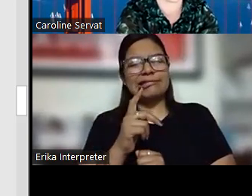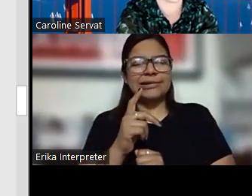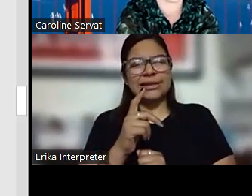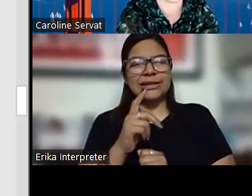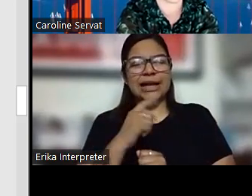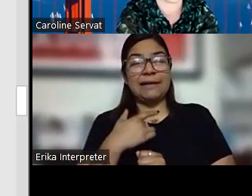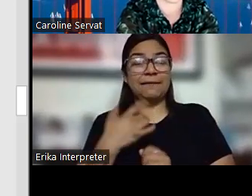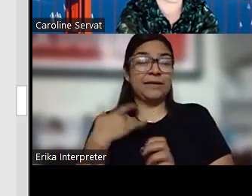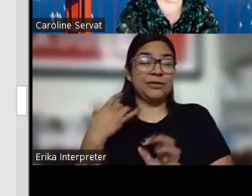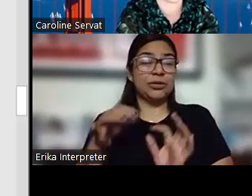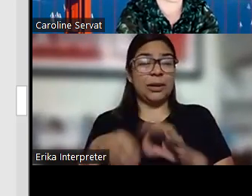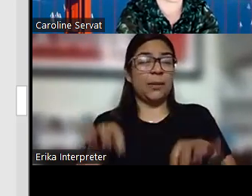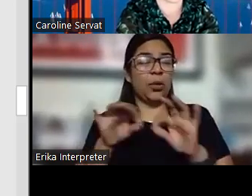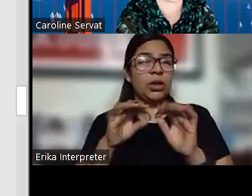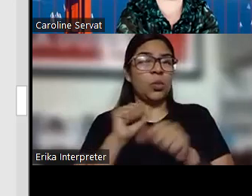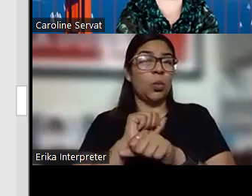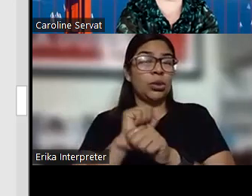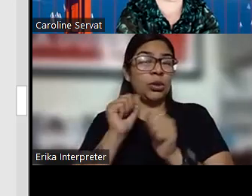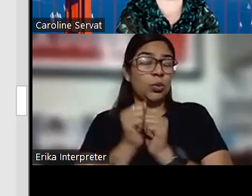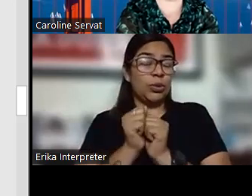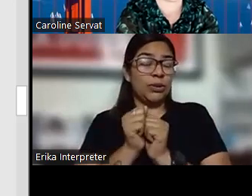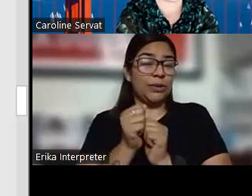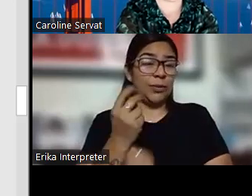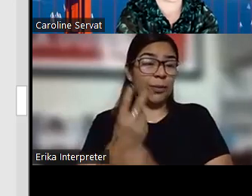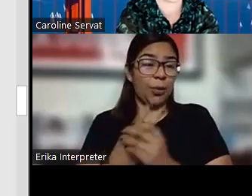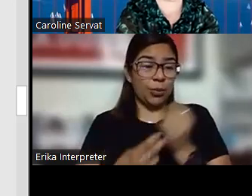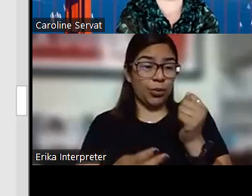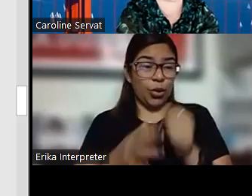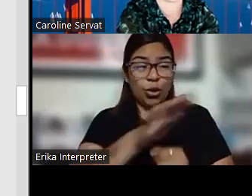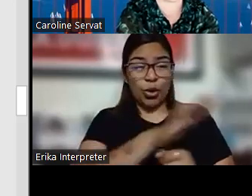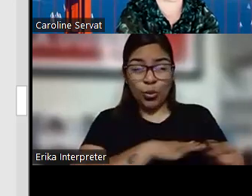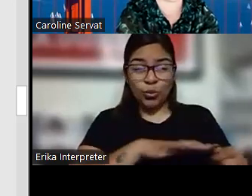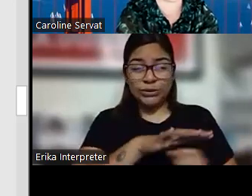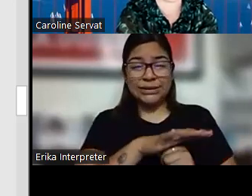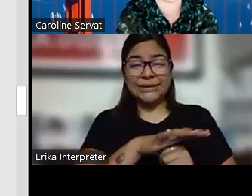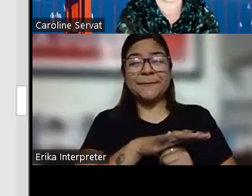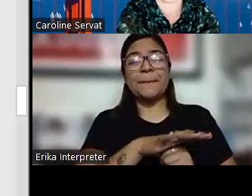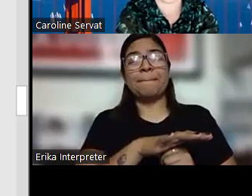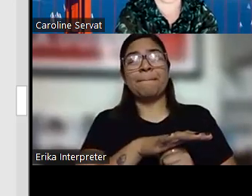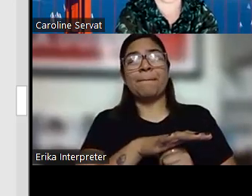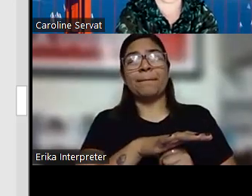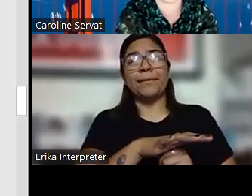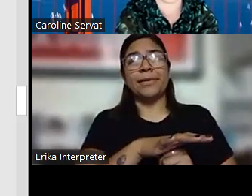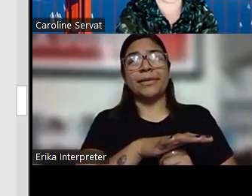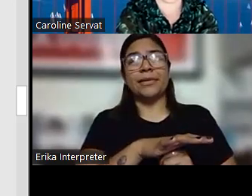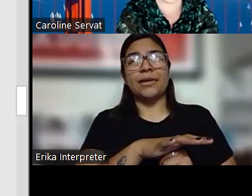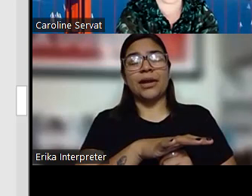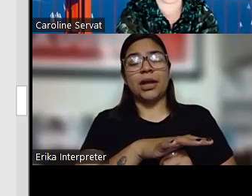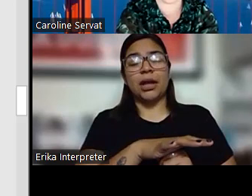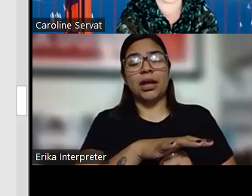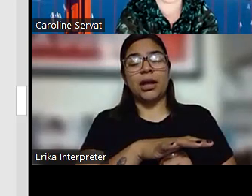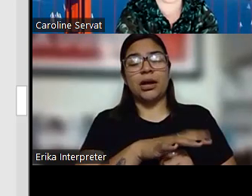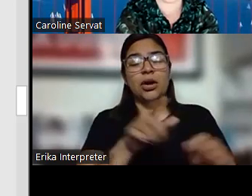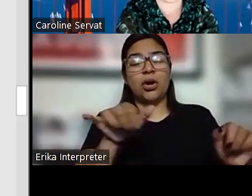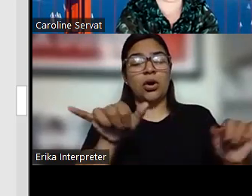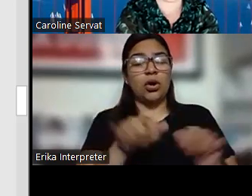going to be be working both you know locally at you know syn synchronizing Information Systems